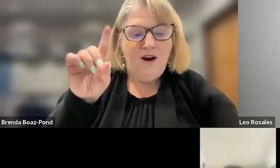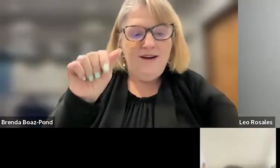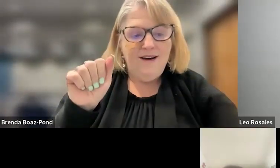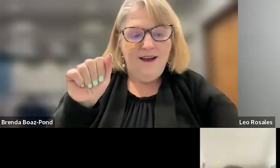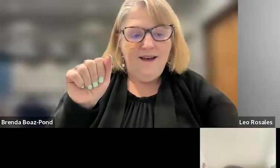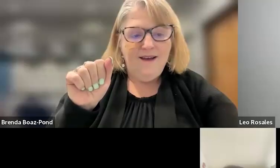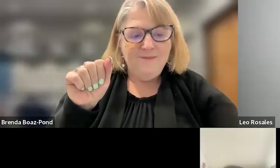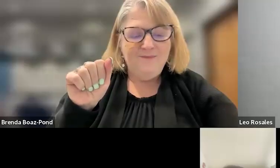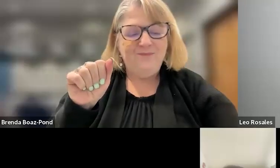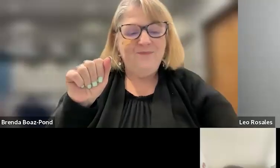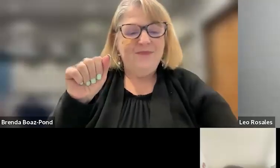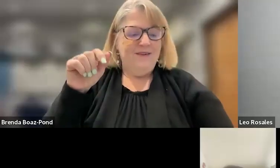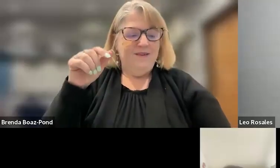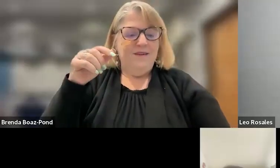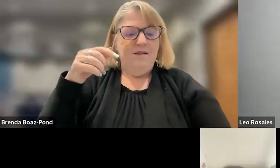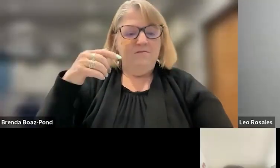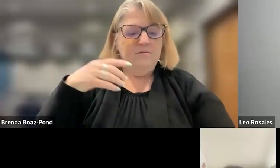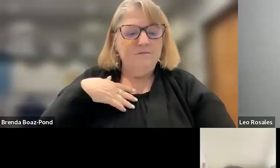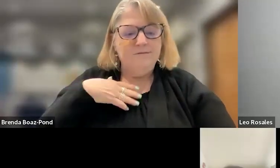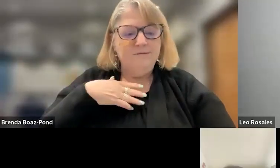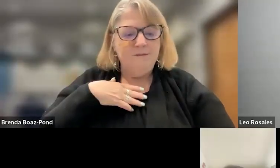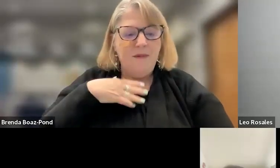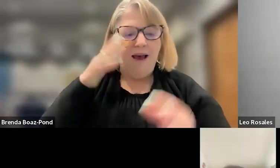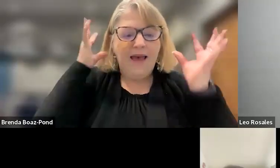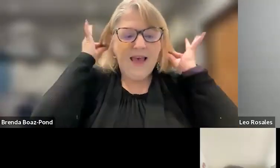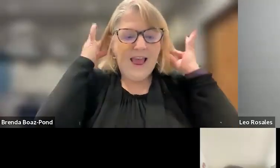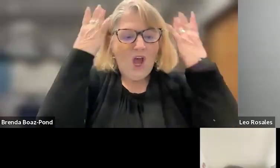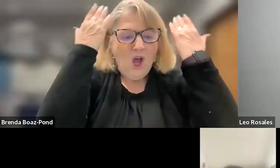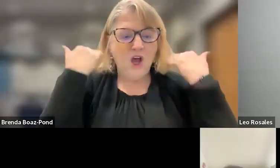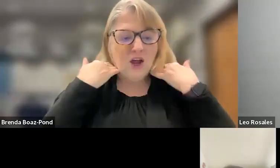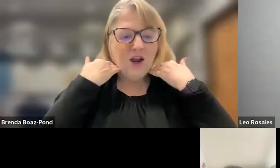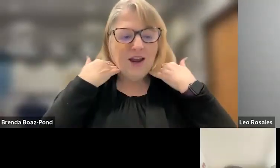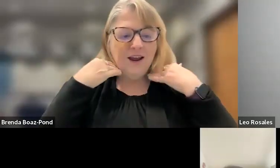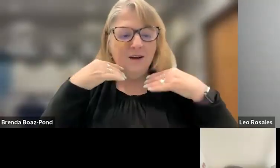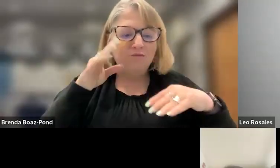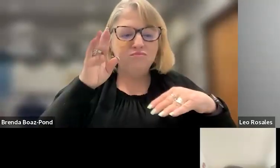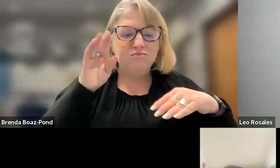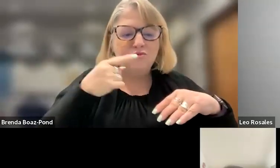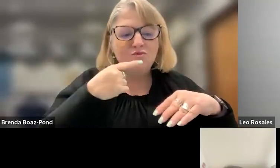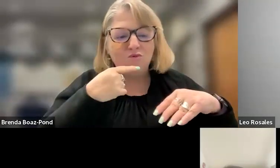[interpreter for Brenda] Okay, so this is Brenda speaking. [Mike] Mm hm. [interpreter for Brenda] And, um... my hair is short.